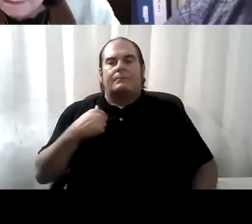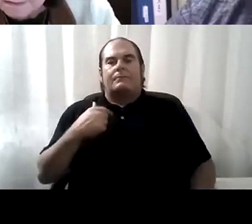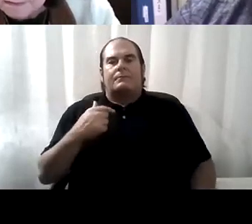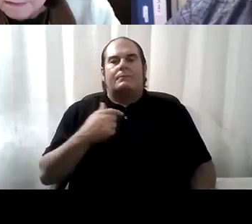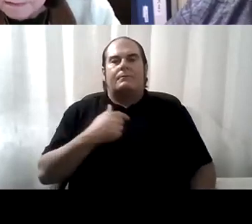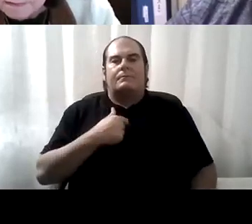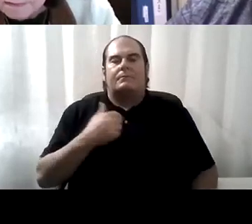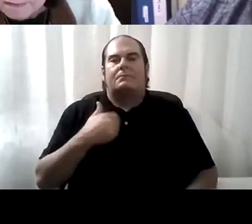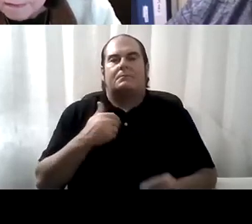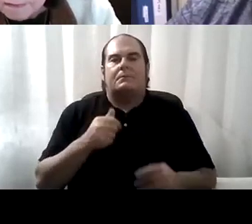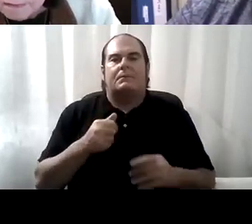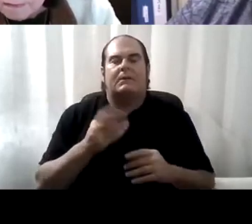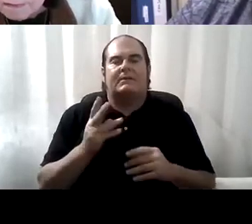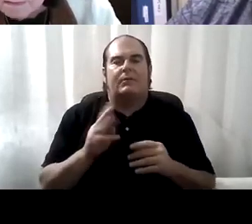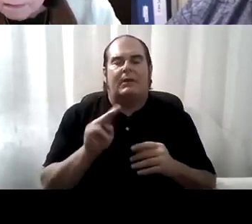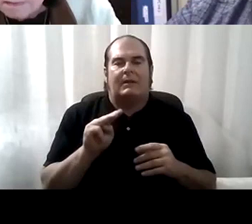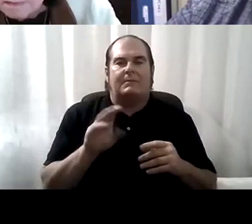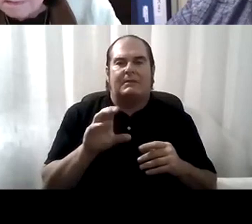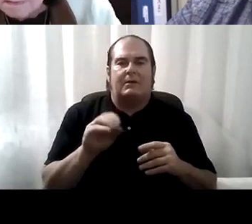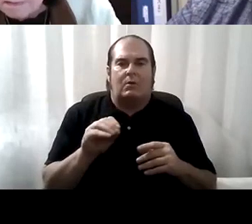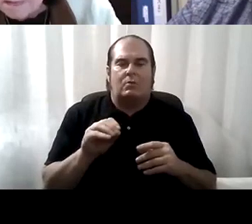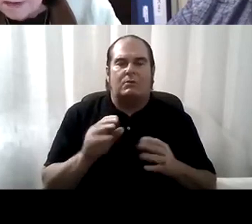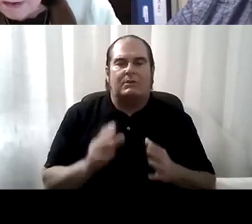We have several MCOs that we interact with.